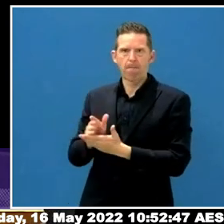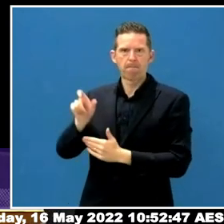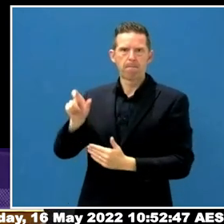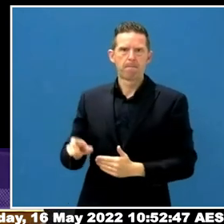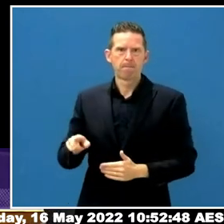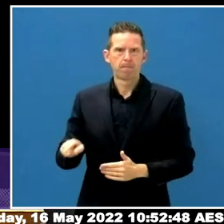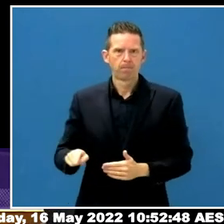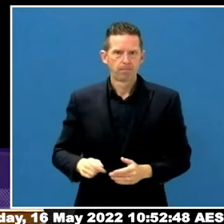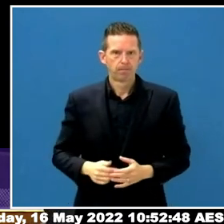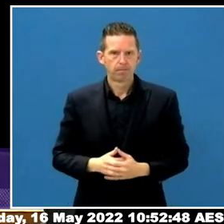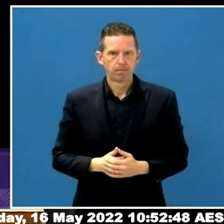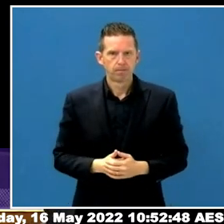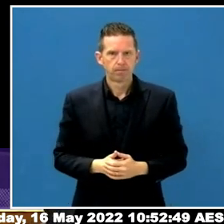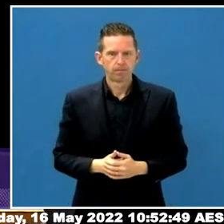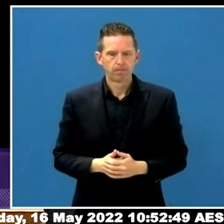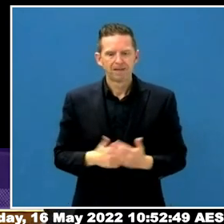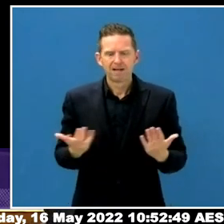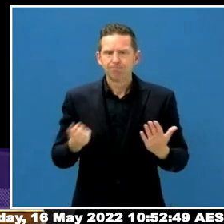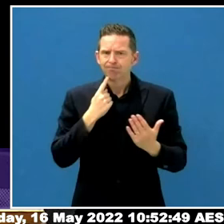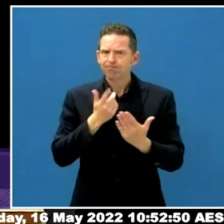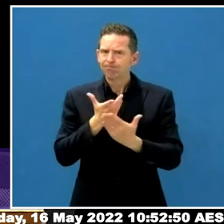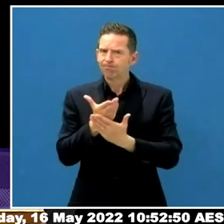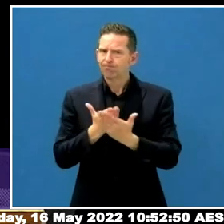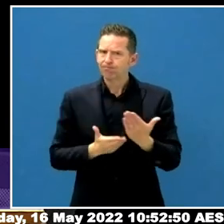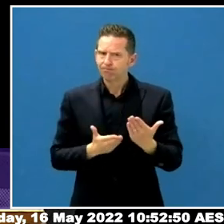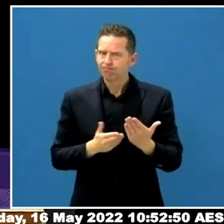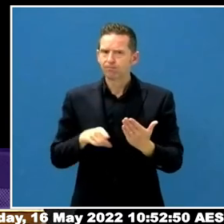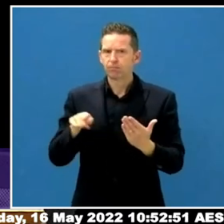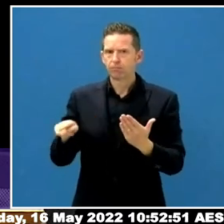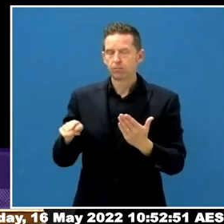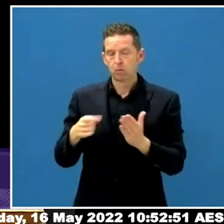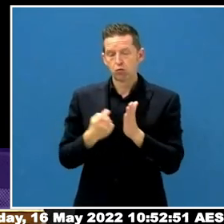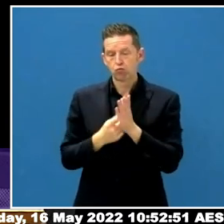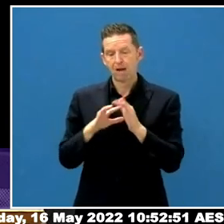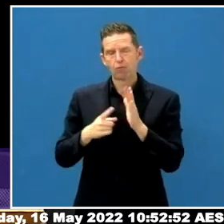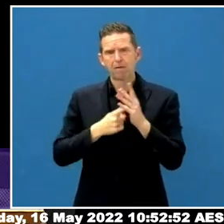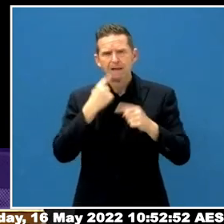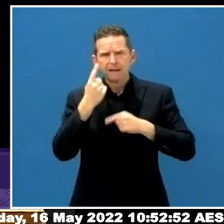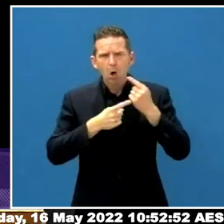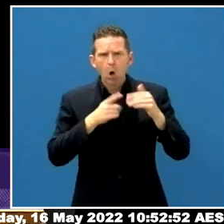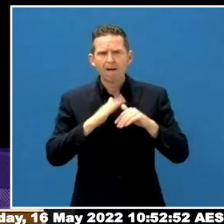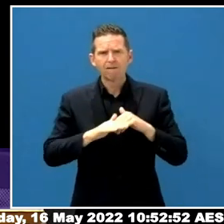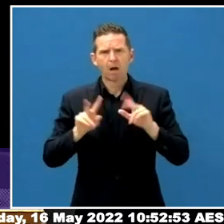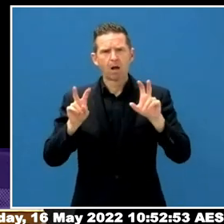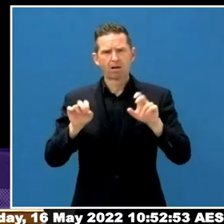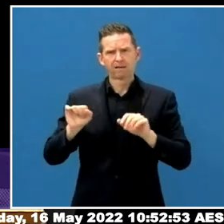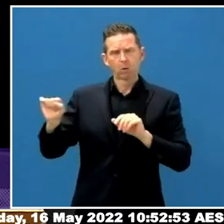Among the matters that are set out in the statement, Rachel describes the Afford bonus scheme which you will hear referred to as PACES.